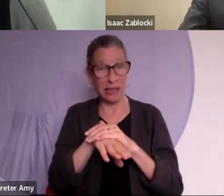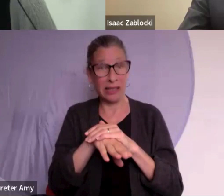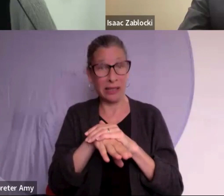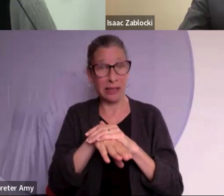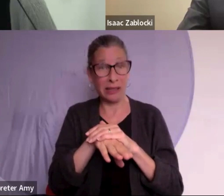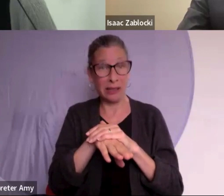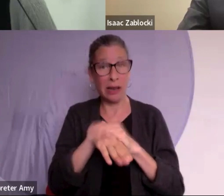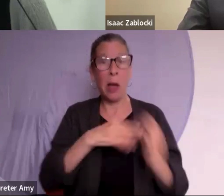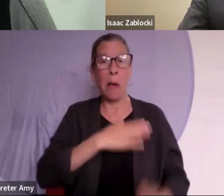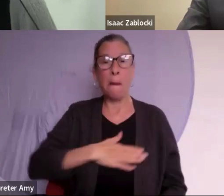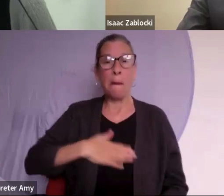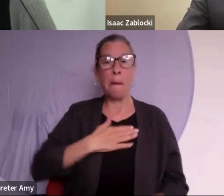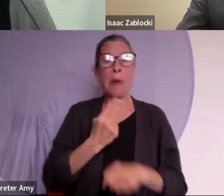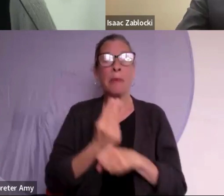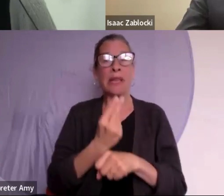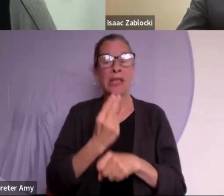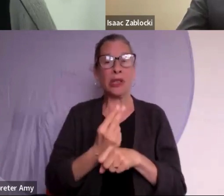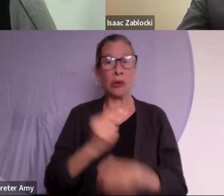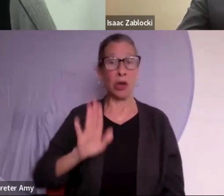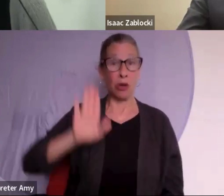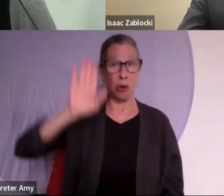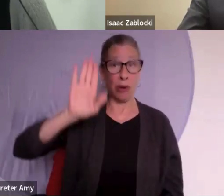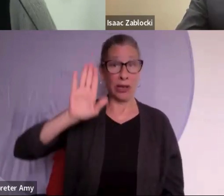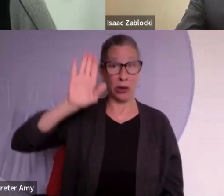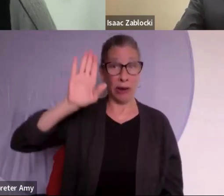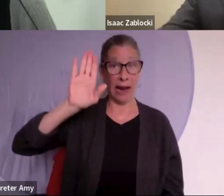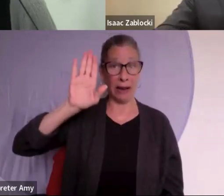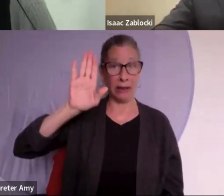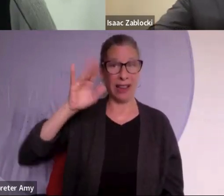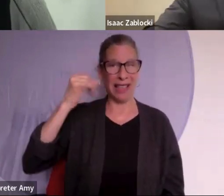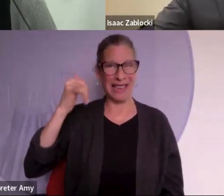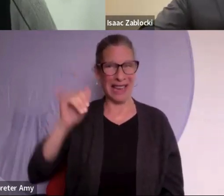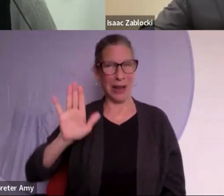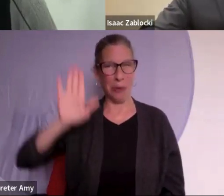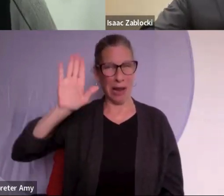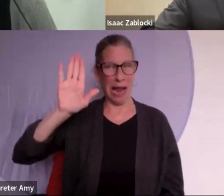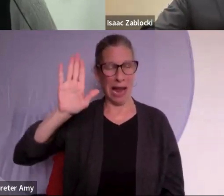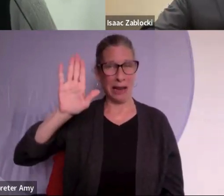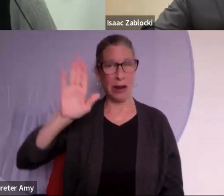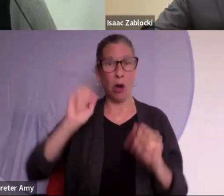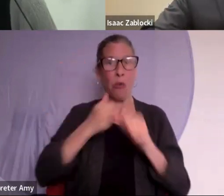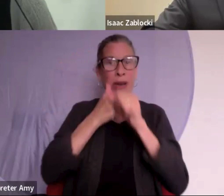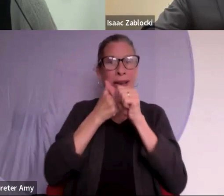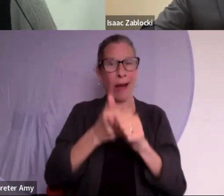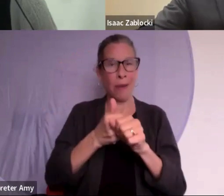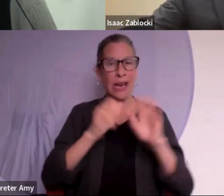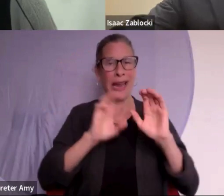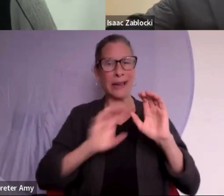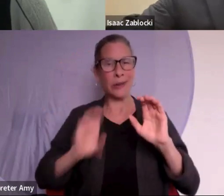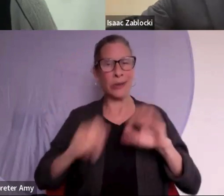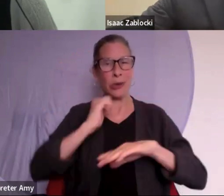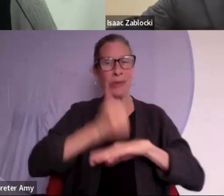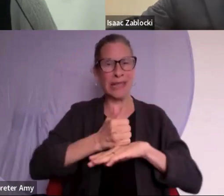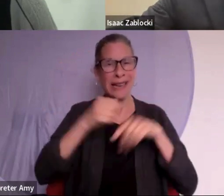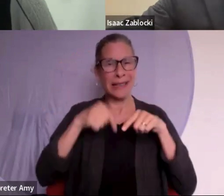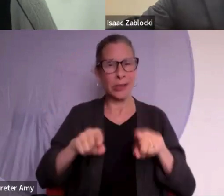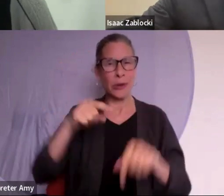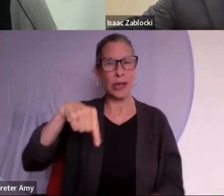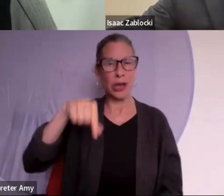please use the raise your hand reaction so that we can update your zoom settings during the q&a. And we will let you know